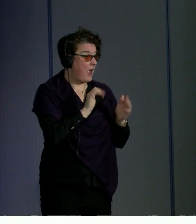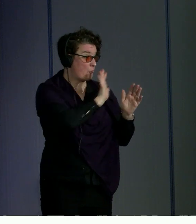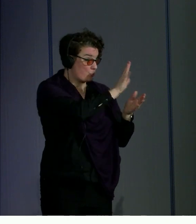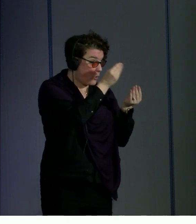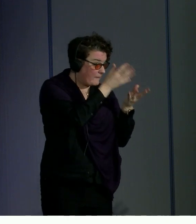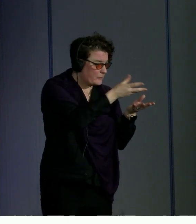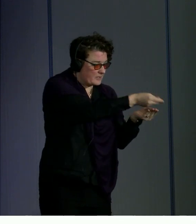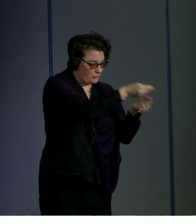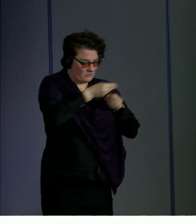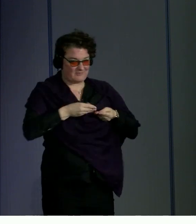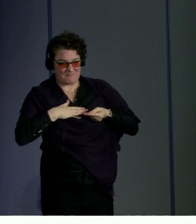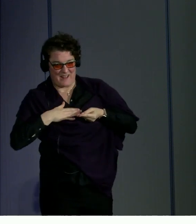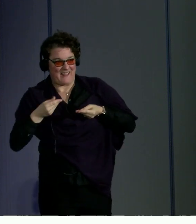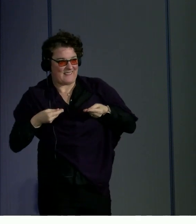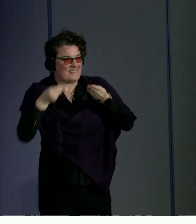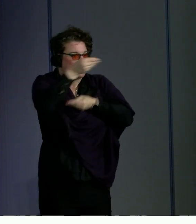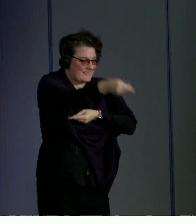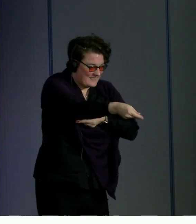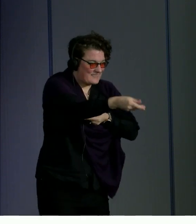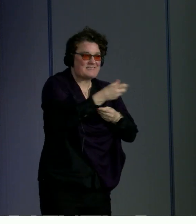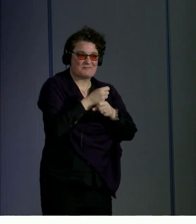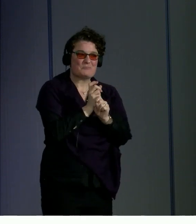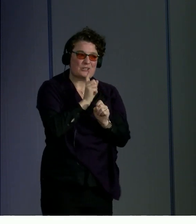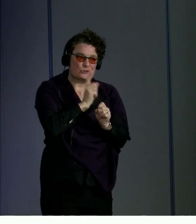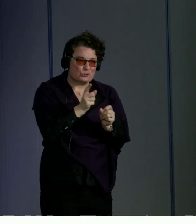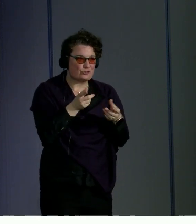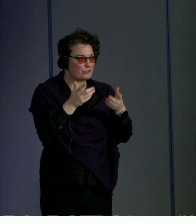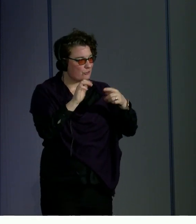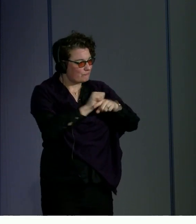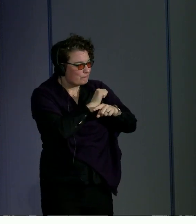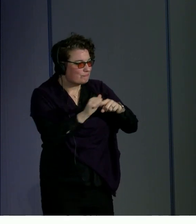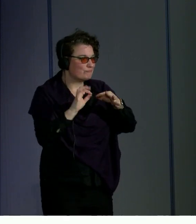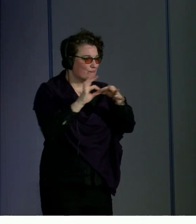And of course, the overall goal is to incorporate all aspects of diversity